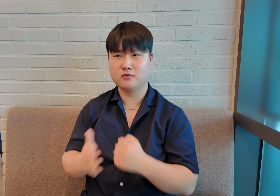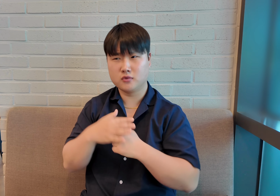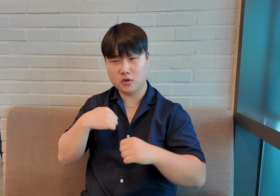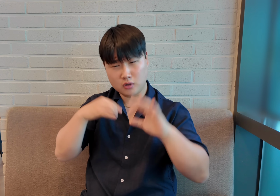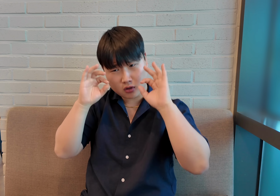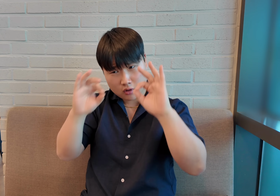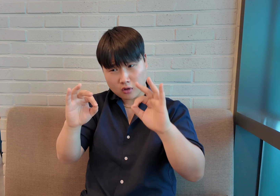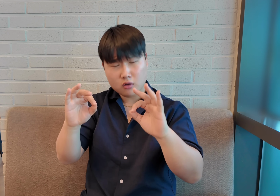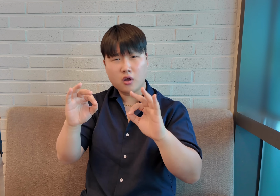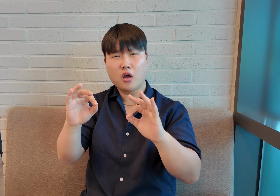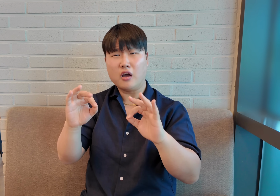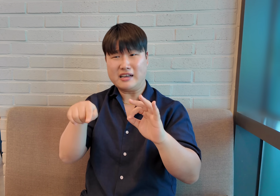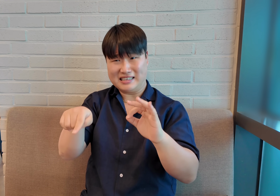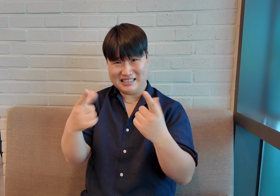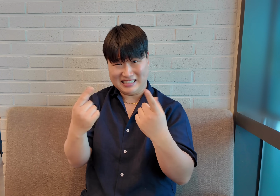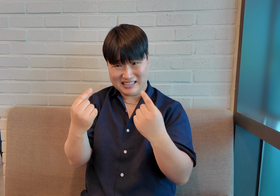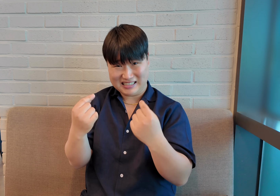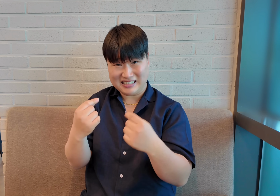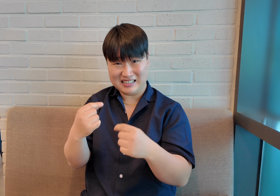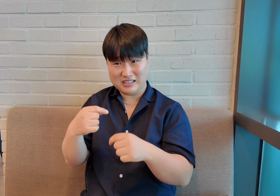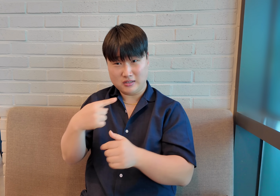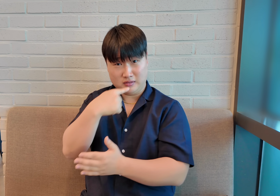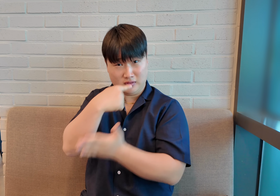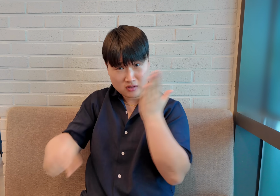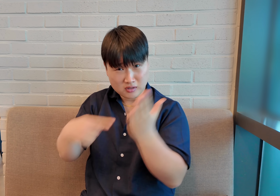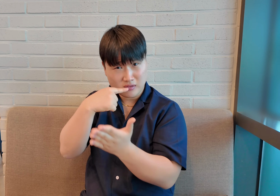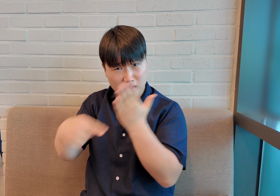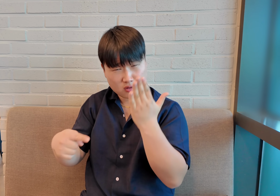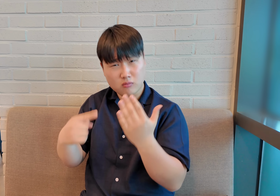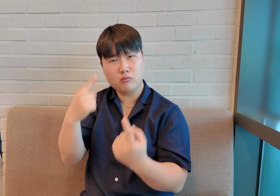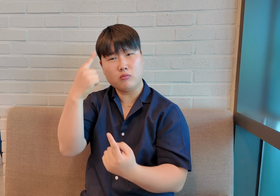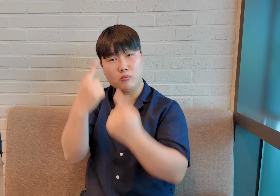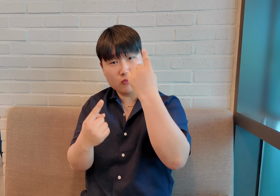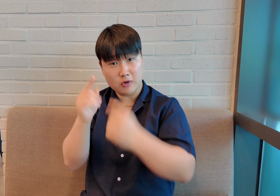Rather than being in the same situation as now,